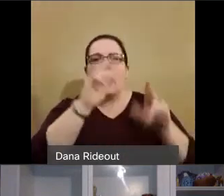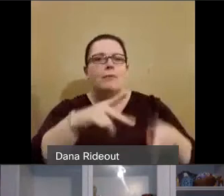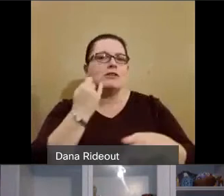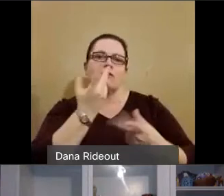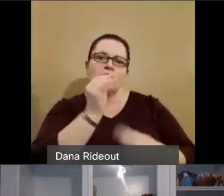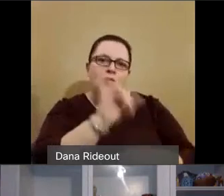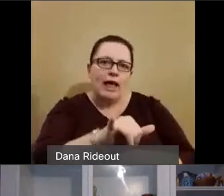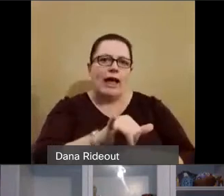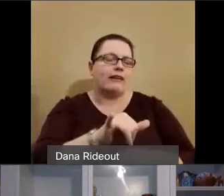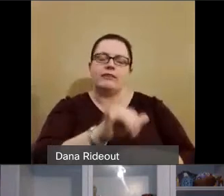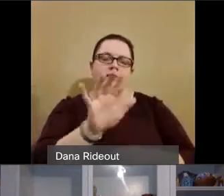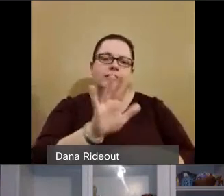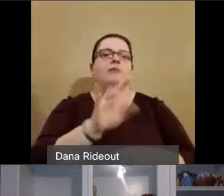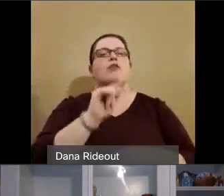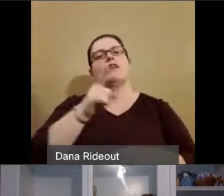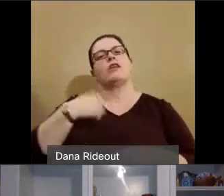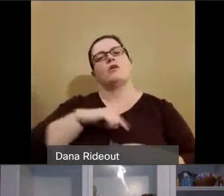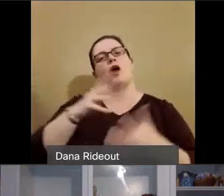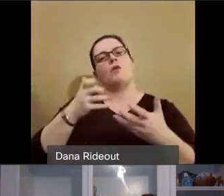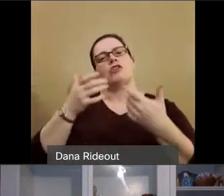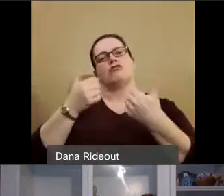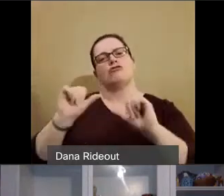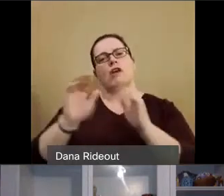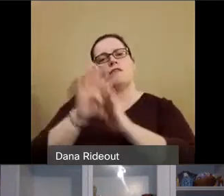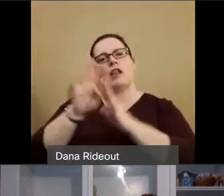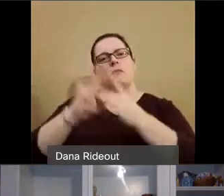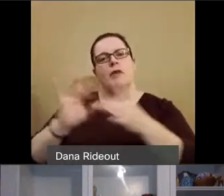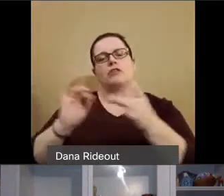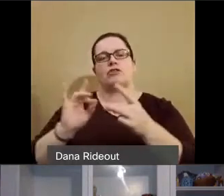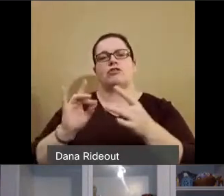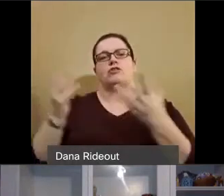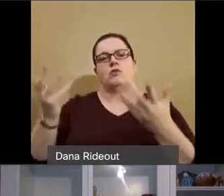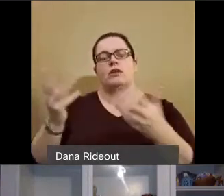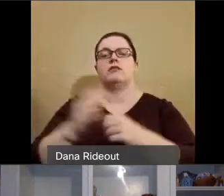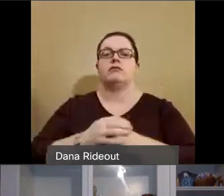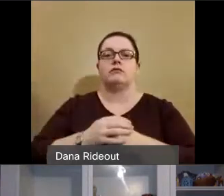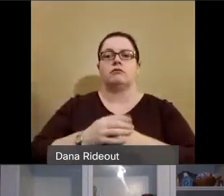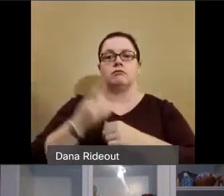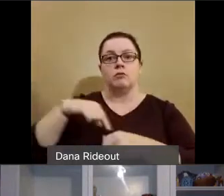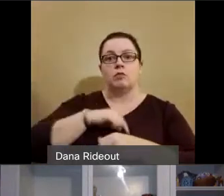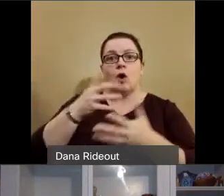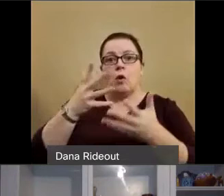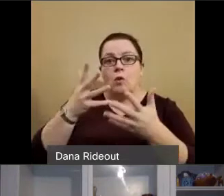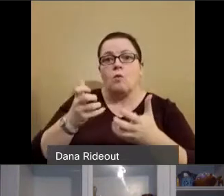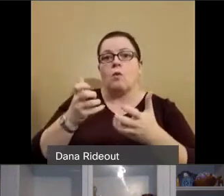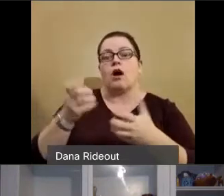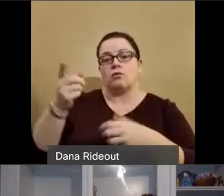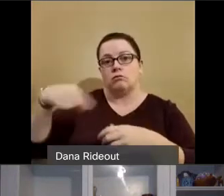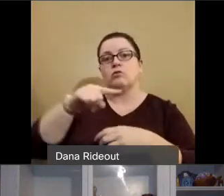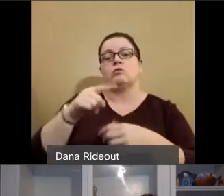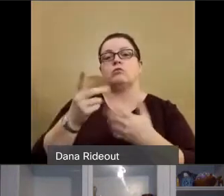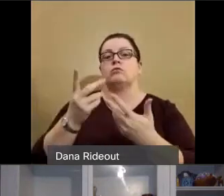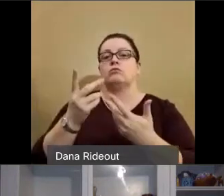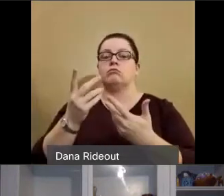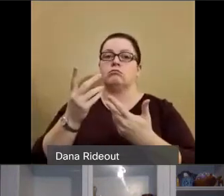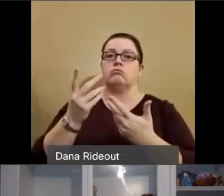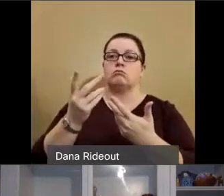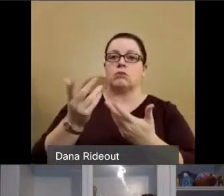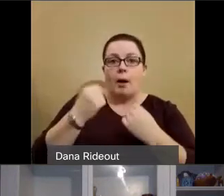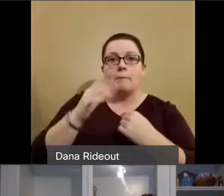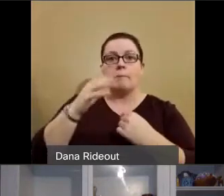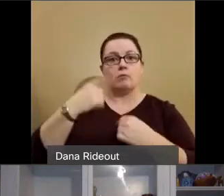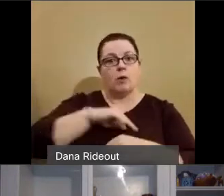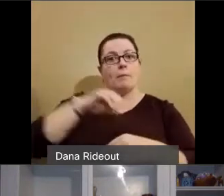But really what we tried to do another messaging that I was doing for our leaders was we want to come here. We know we benefit from your presence, but now is just not the time.